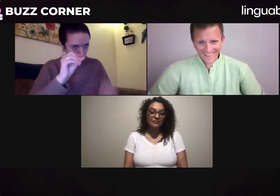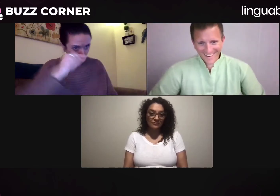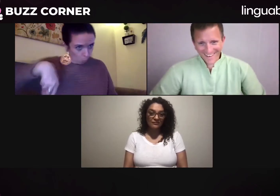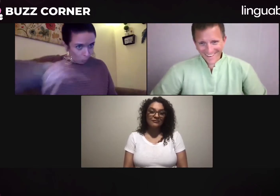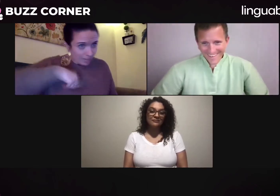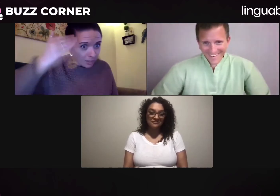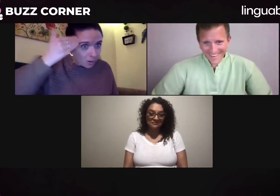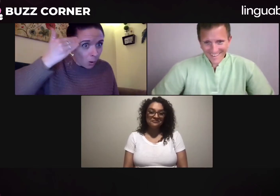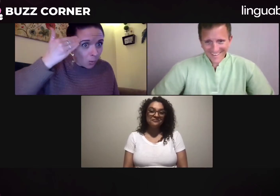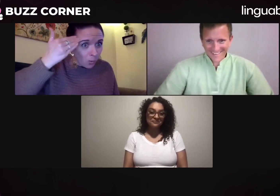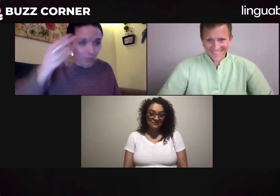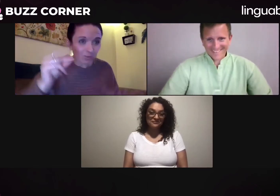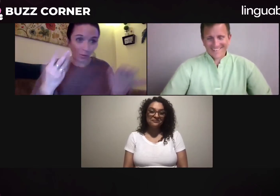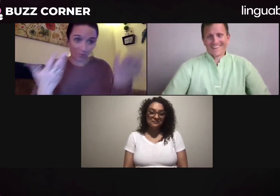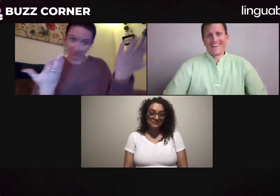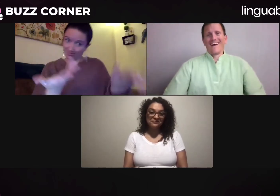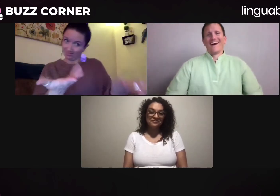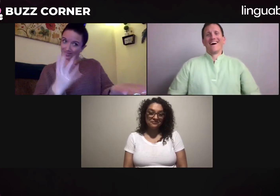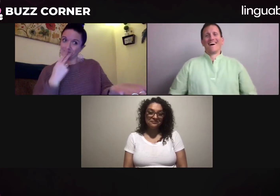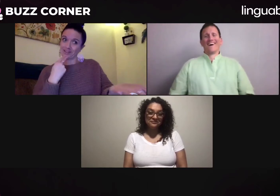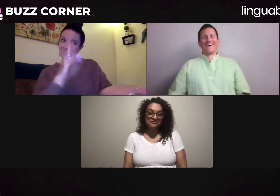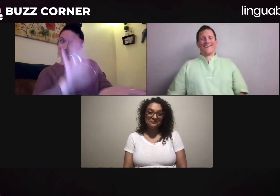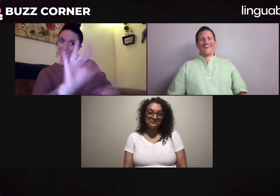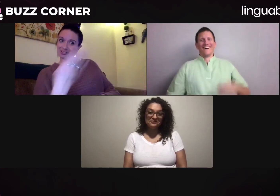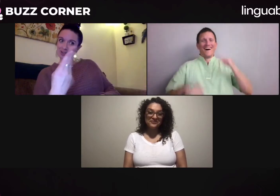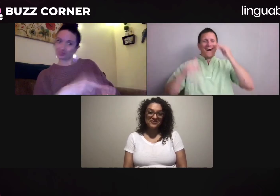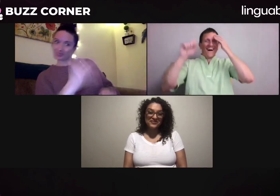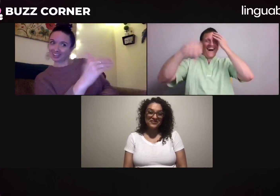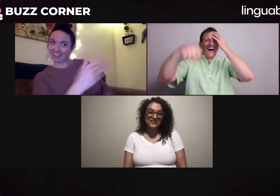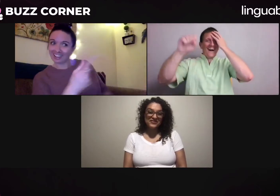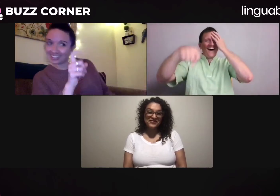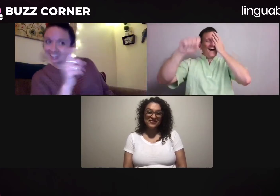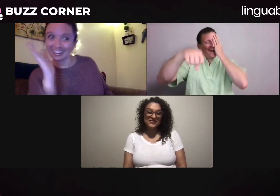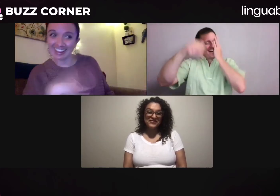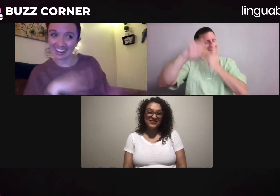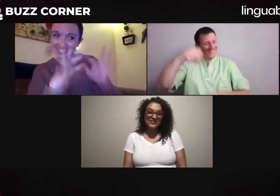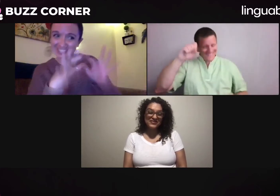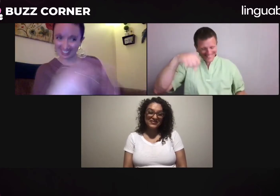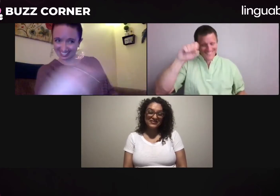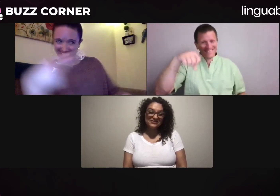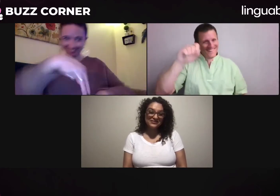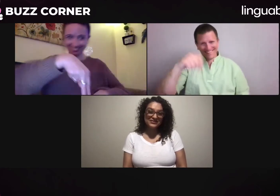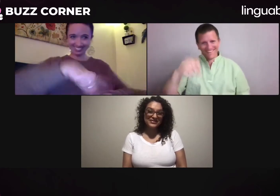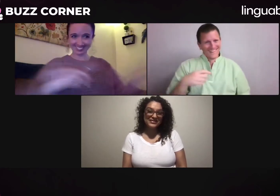But would the larger Deaf audience know that that was the thing, right? That there was an interpreter there?